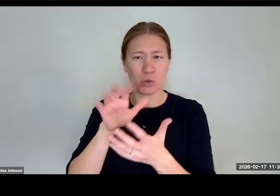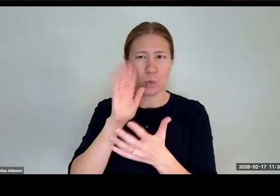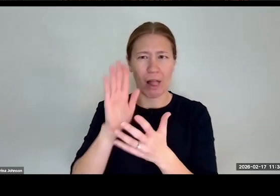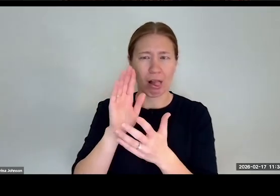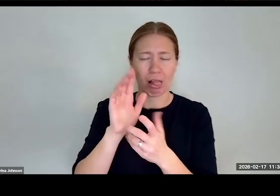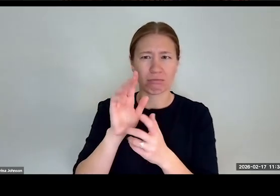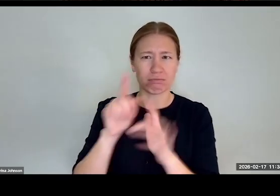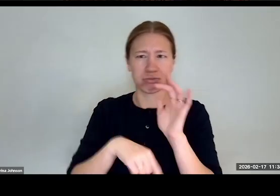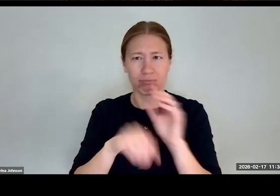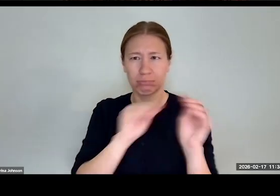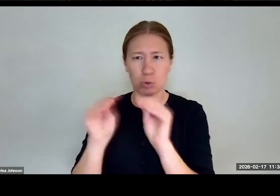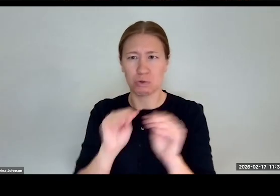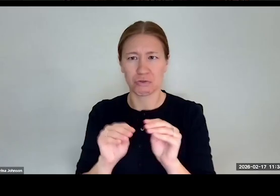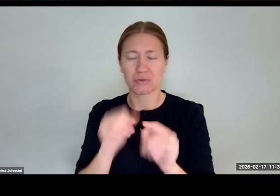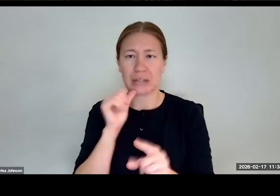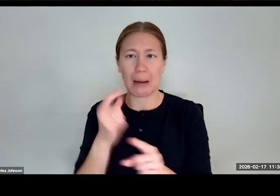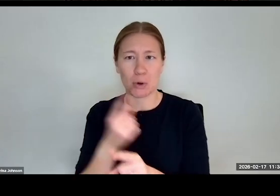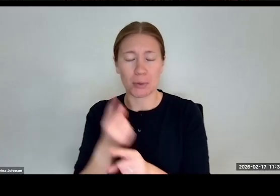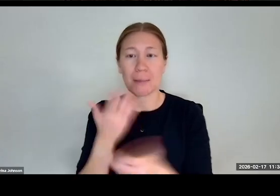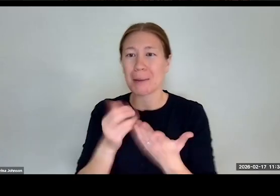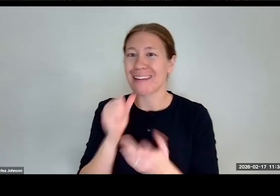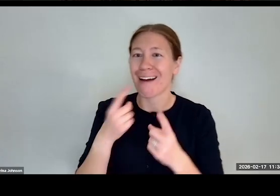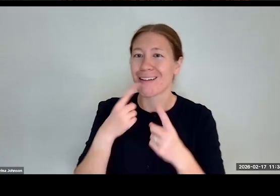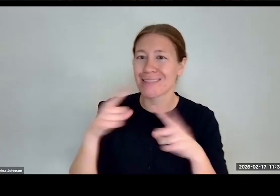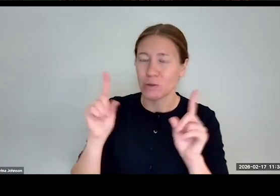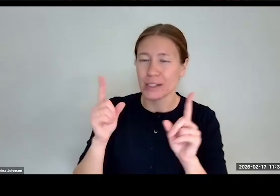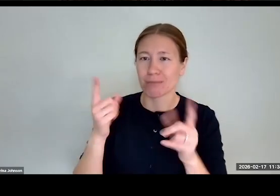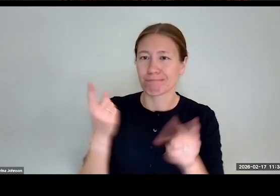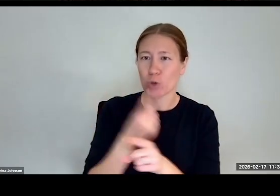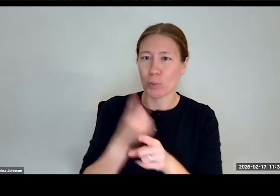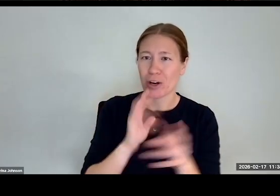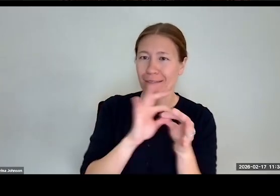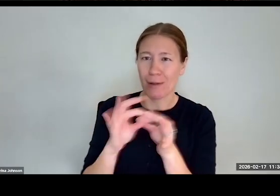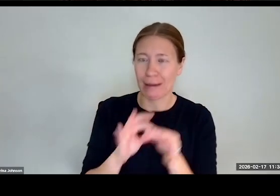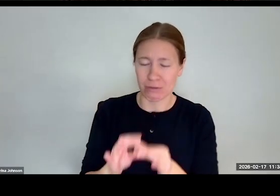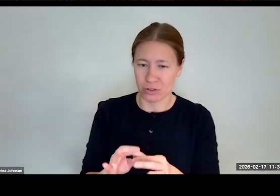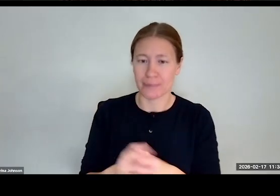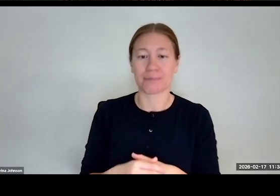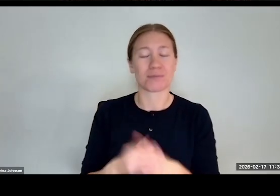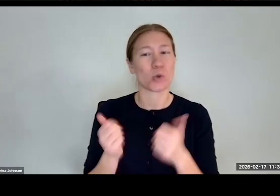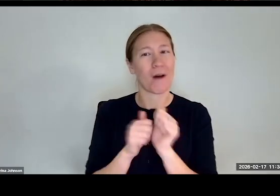and it may not be announcing the relationships properly. So avoid merged and split cells